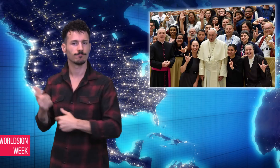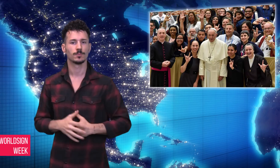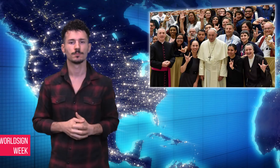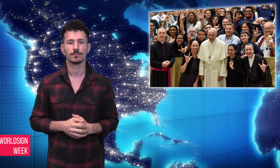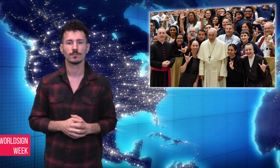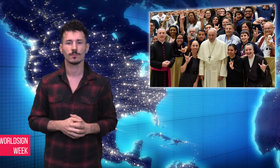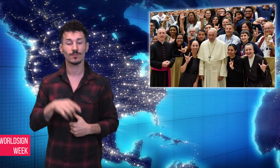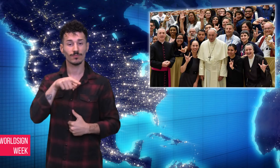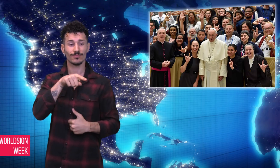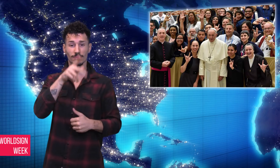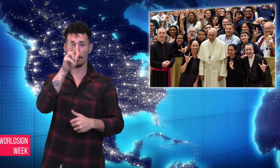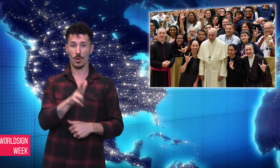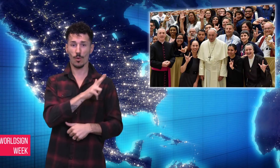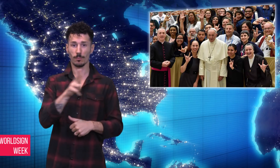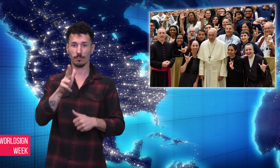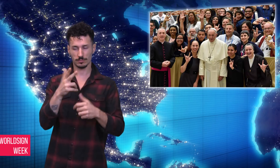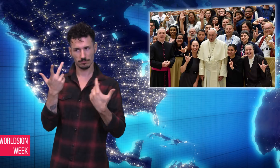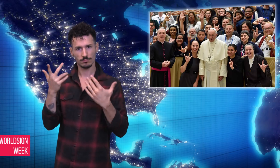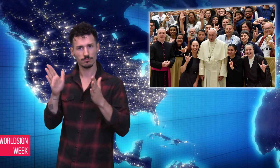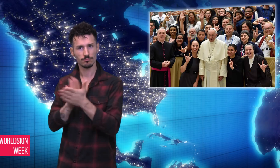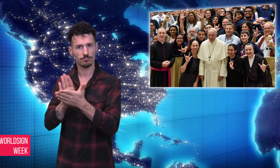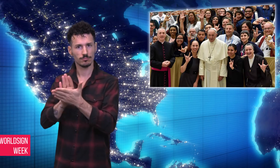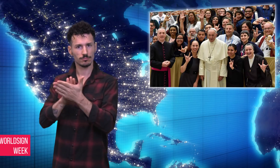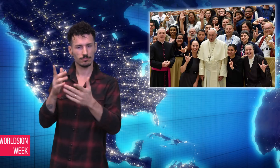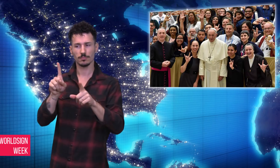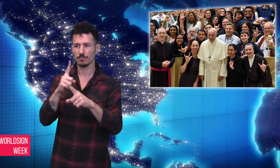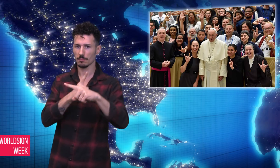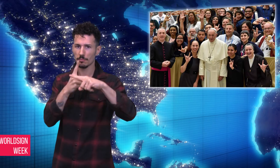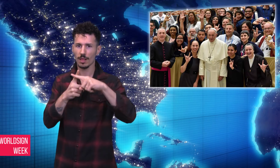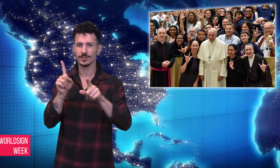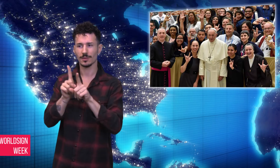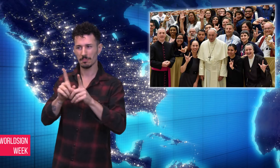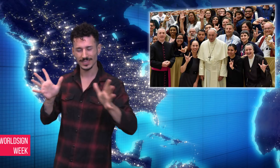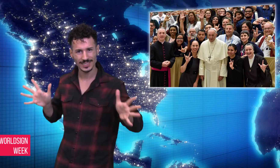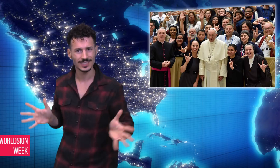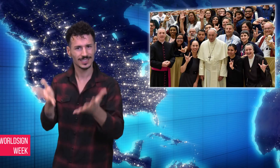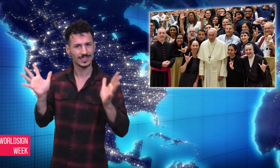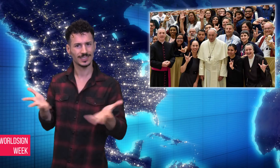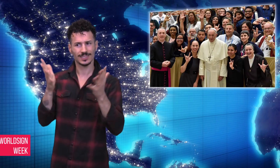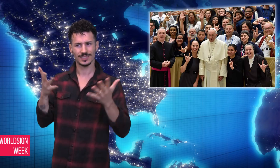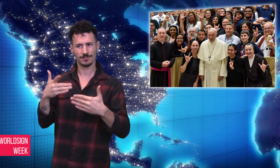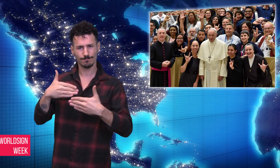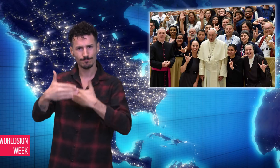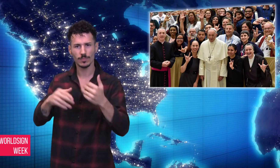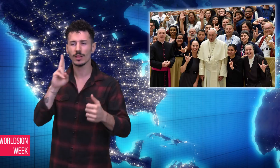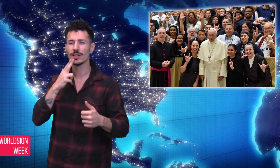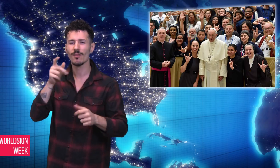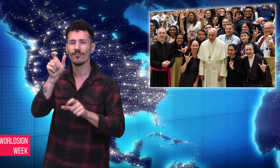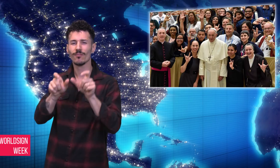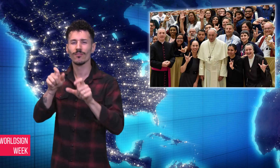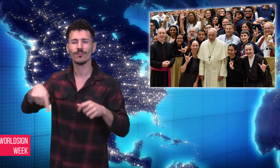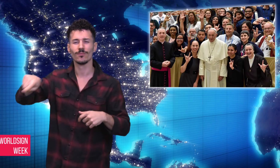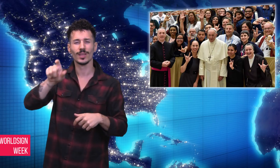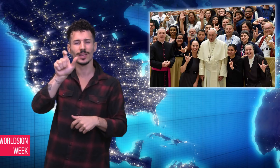every human being and, in particular, the dignity of deaf